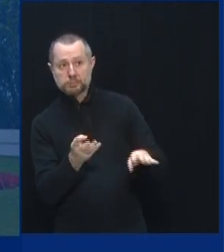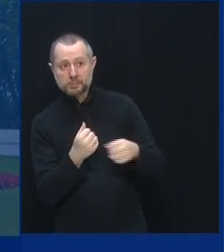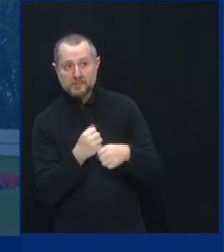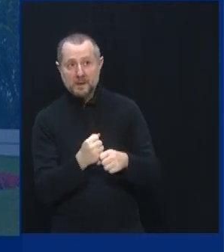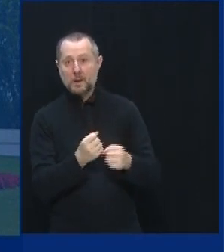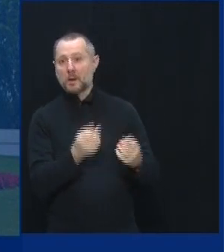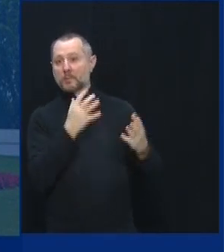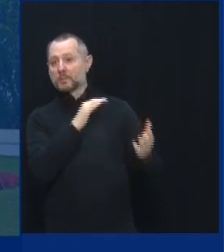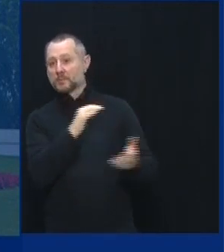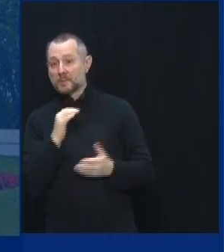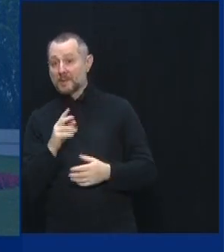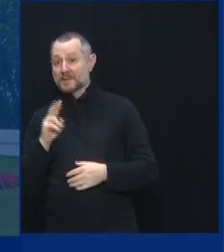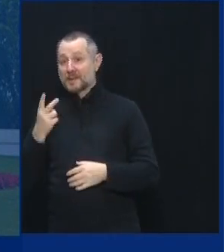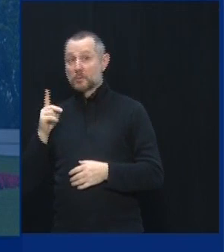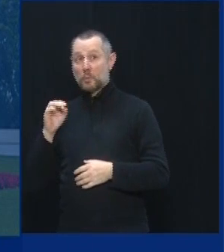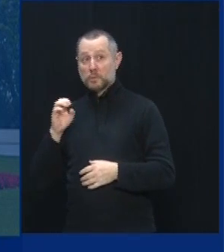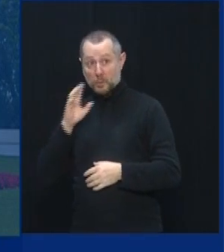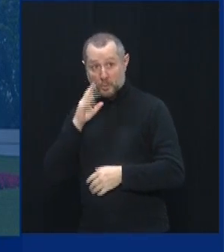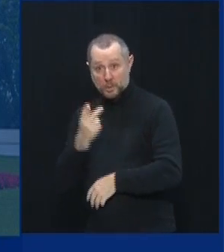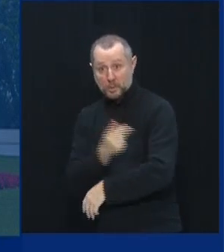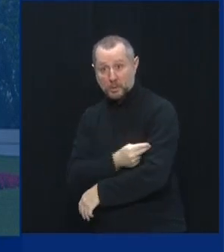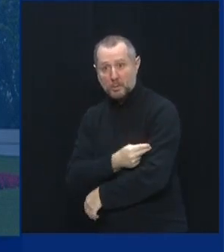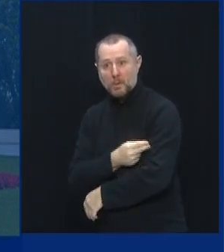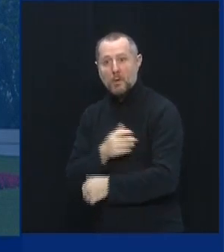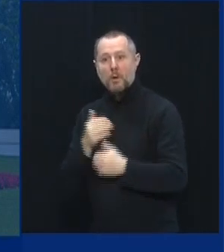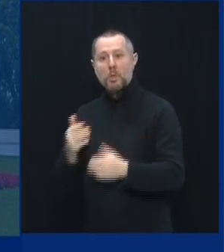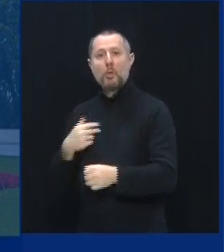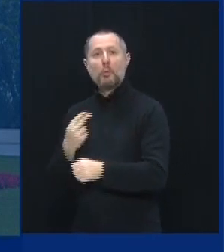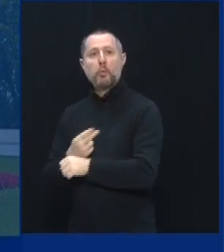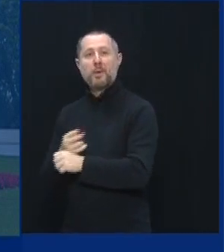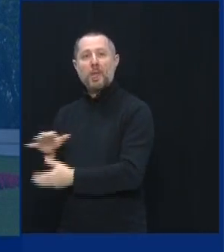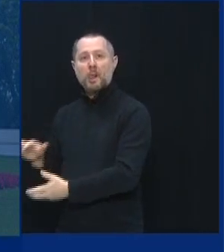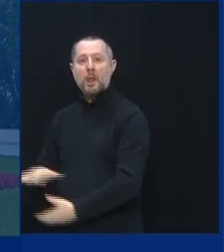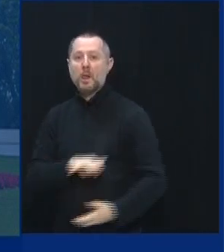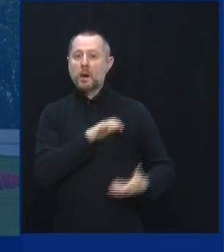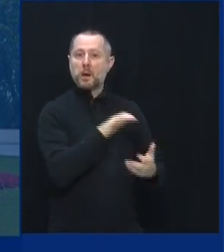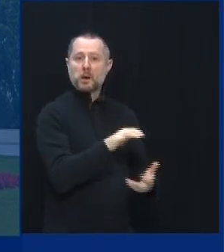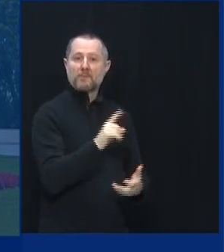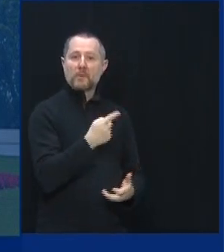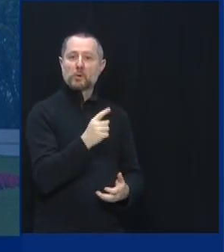KNOW WHAT YOUR FUTURE PRODUCTION IS, RIGHT? IF YOU START USING THE SECOND